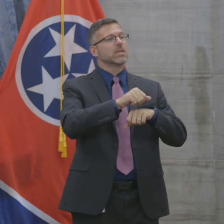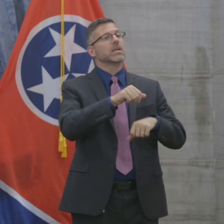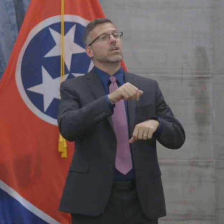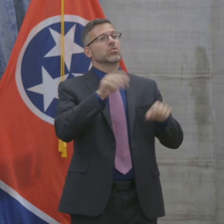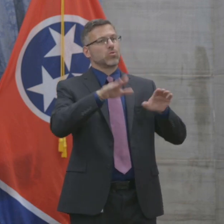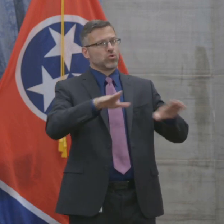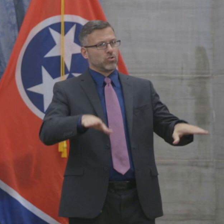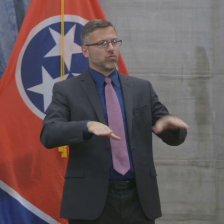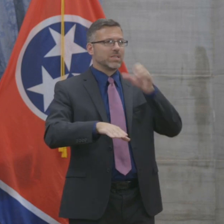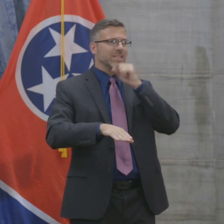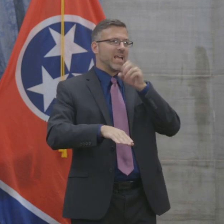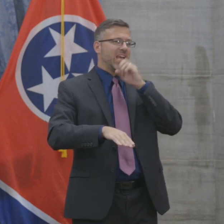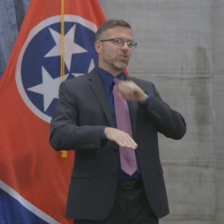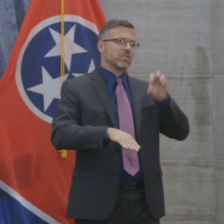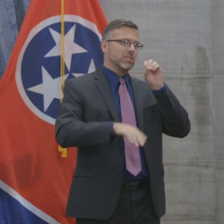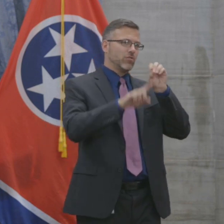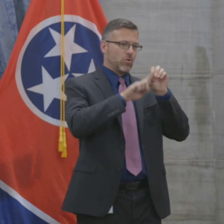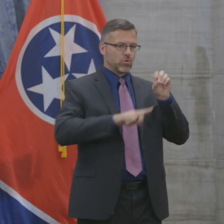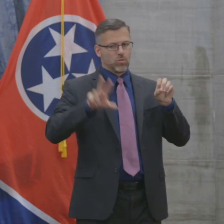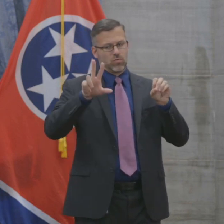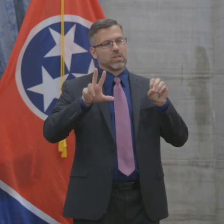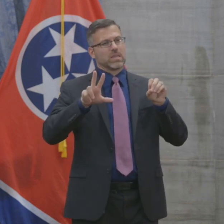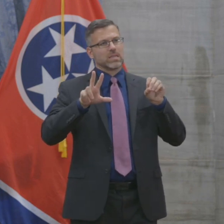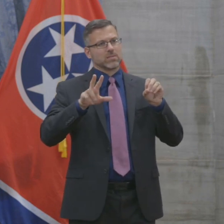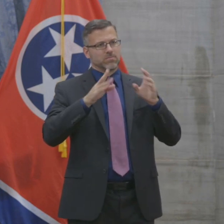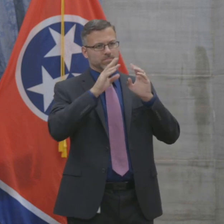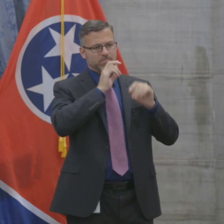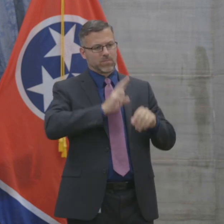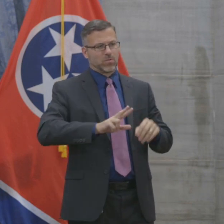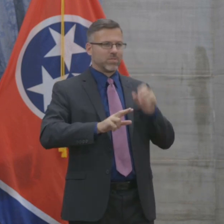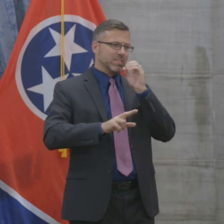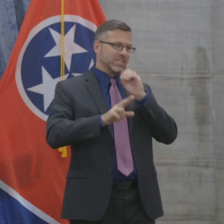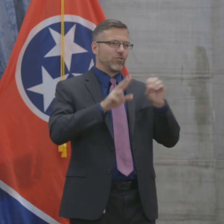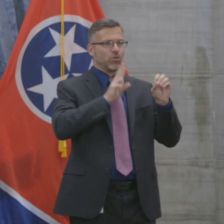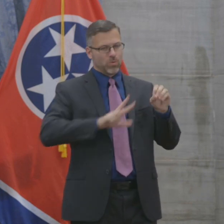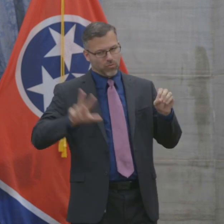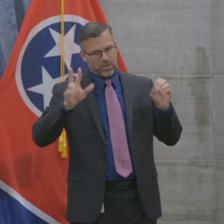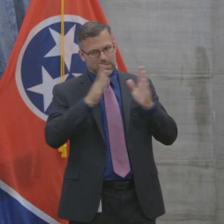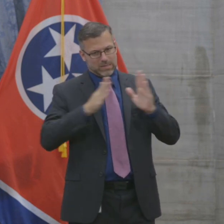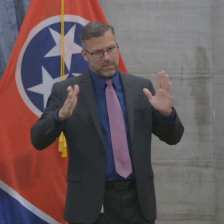has worked with TEMA to collect, store, and distribute PPE to provider agencies so we can provide and protect support for staff and persons to minimize the spread of COVID-19. Continuity of service has been important for not only individuals within our DIDD